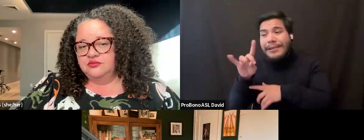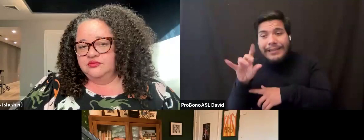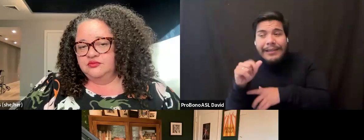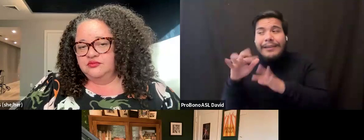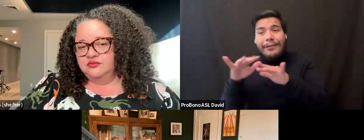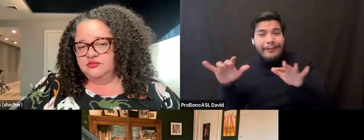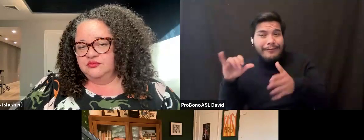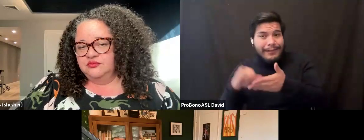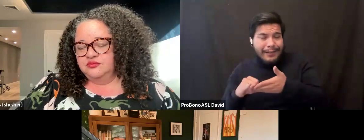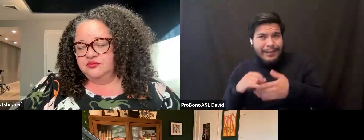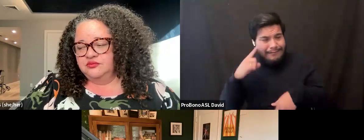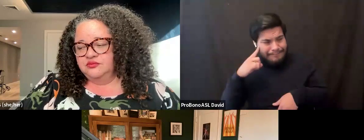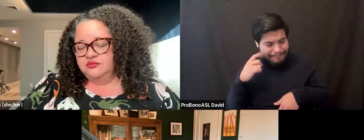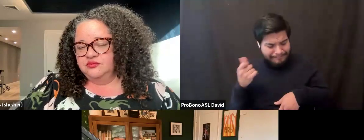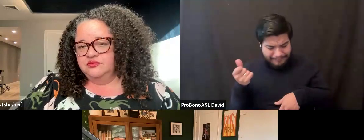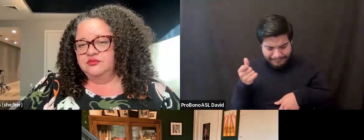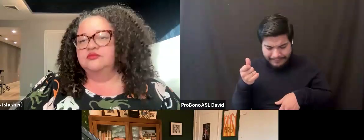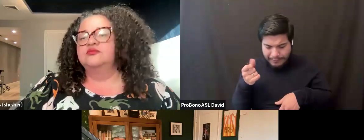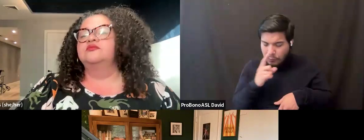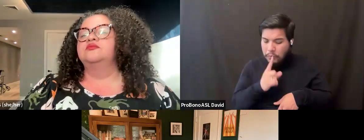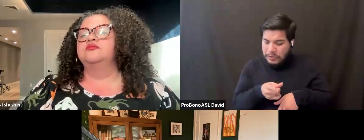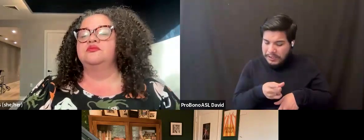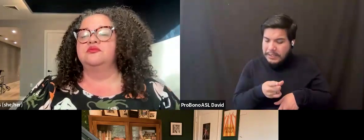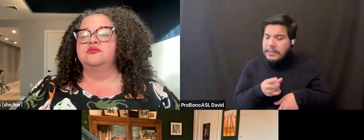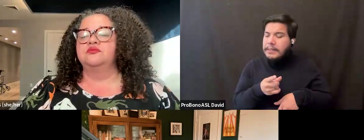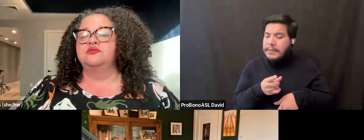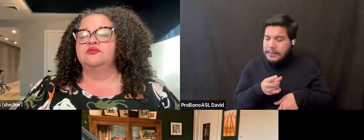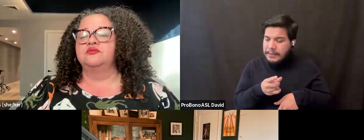I think there was also a real serious asset to this being a